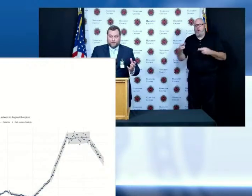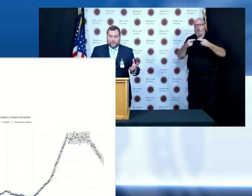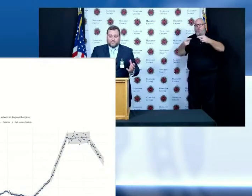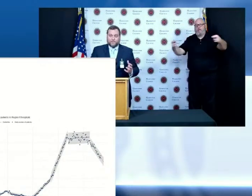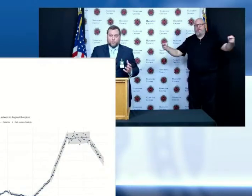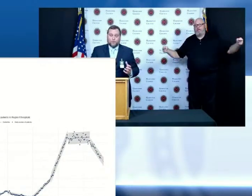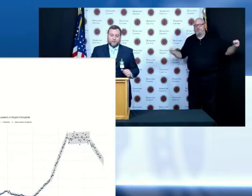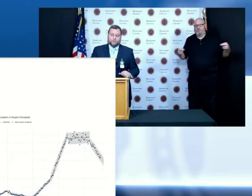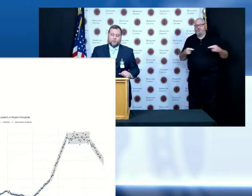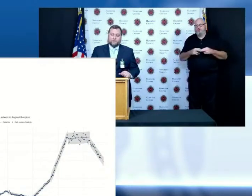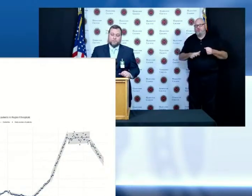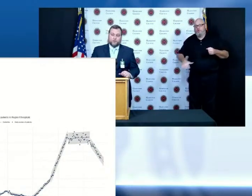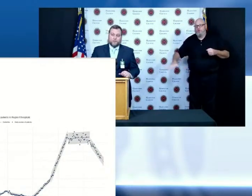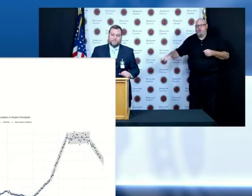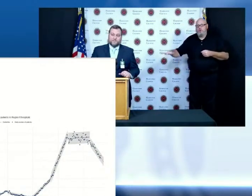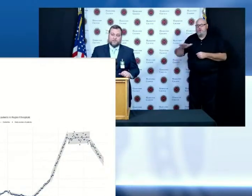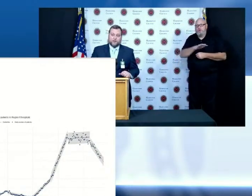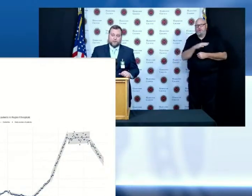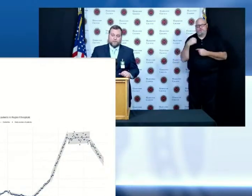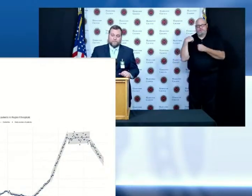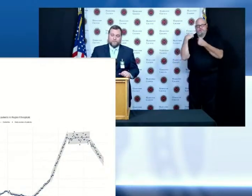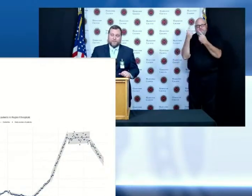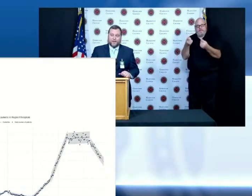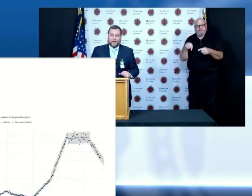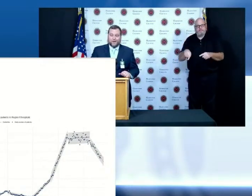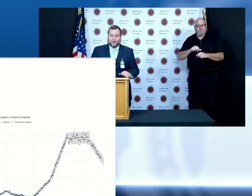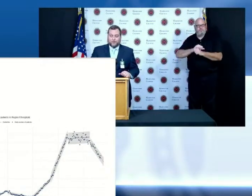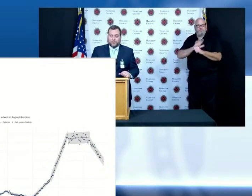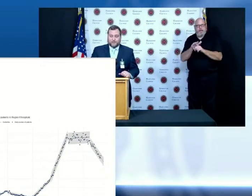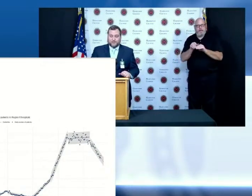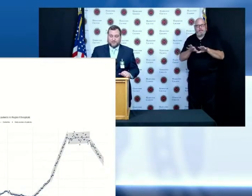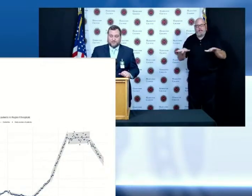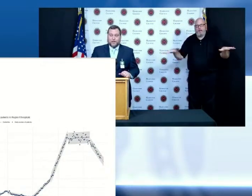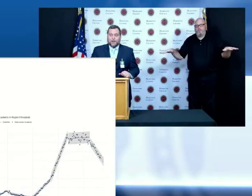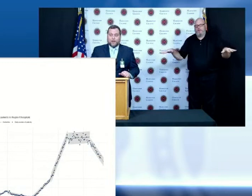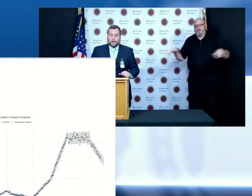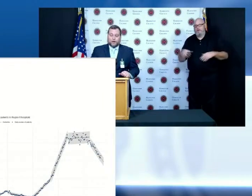next week we will continue as I mentioned to work with our schools and teachers and cafeteria